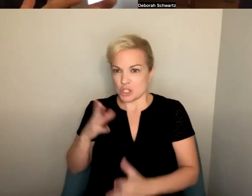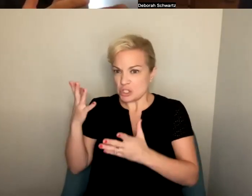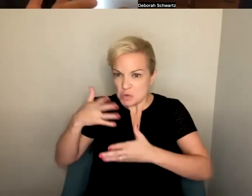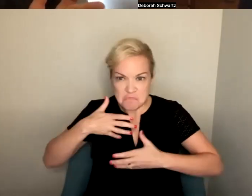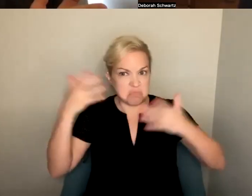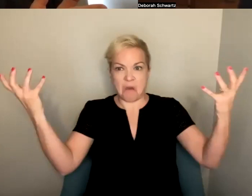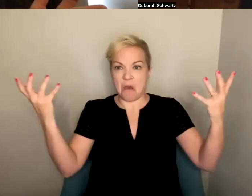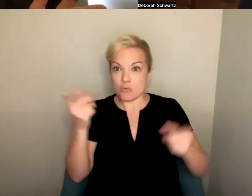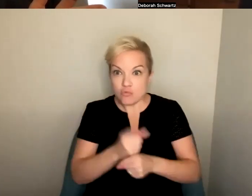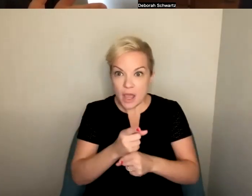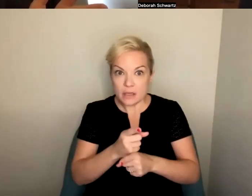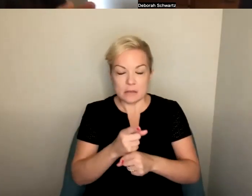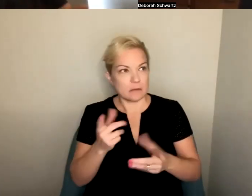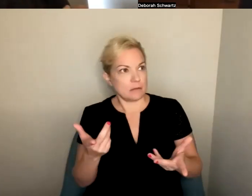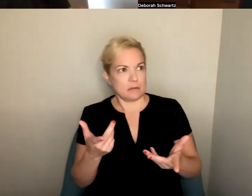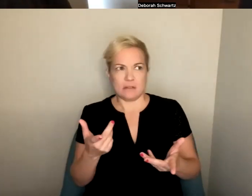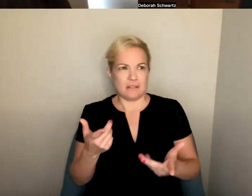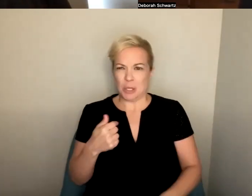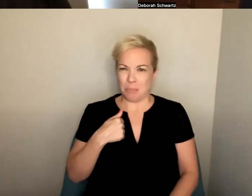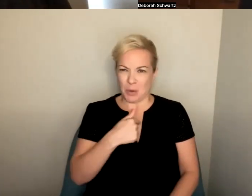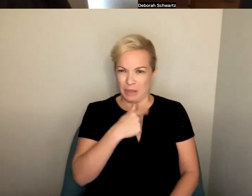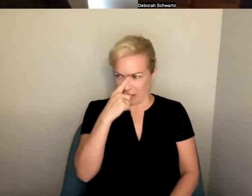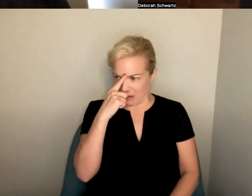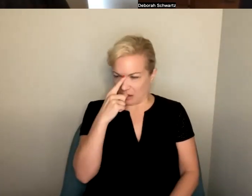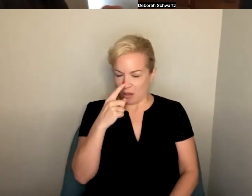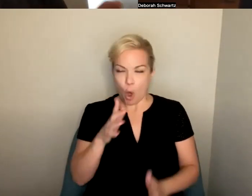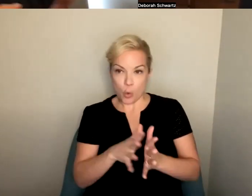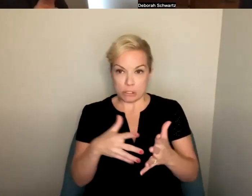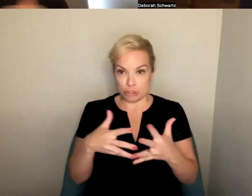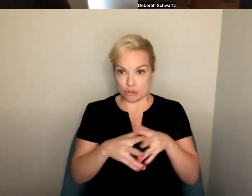is it because indigenous people are not that big of a part of the population any longer or is it